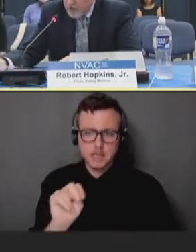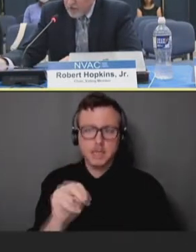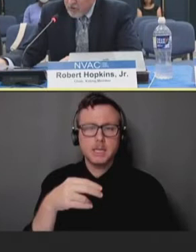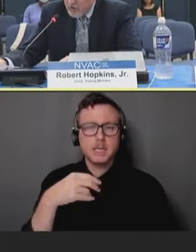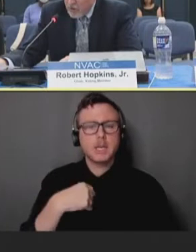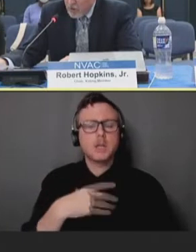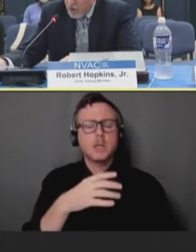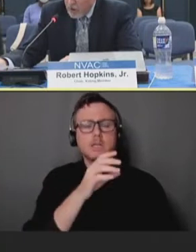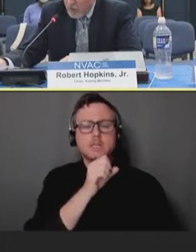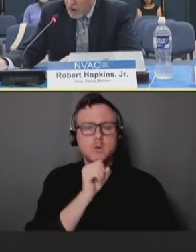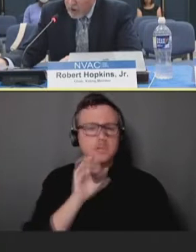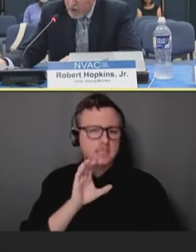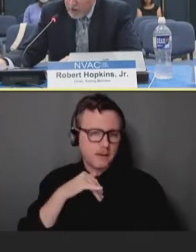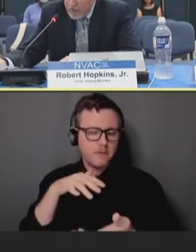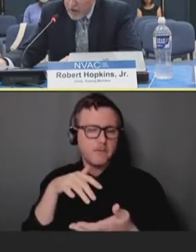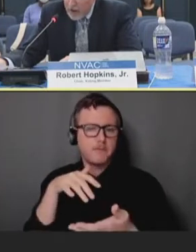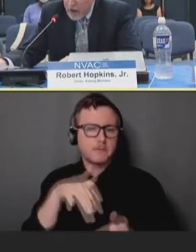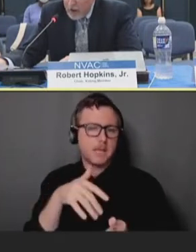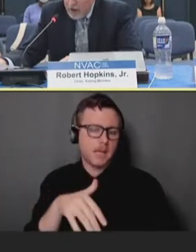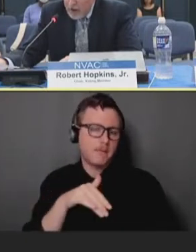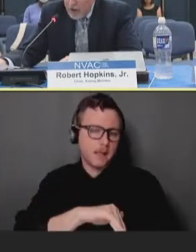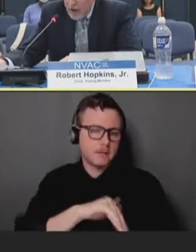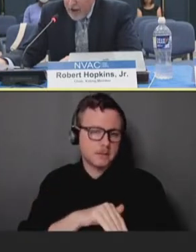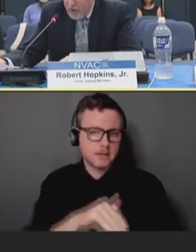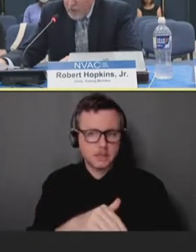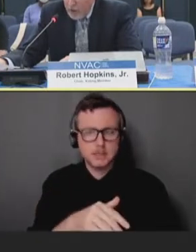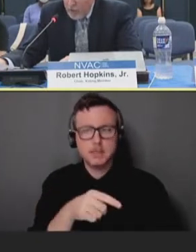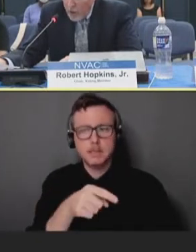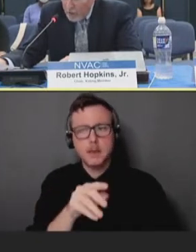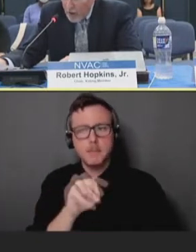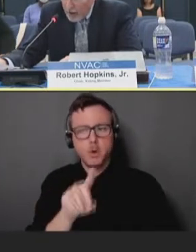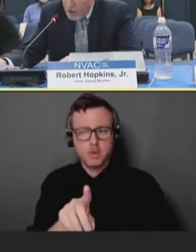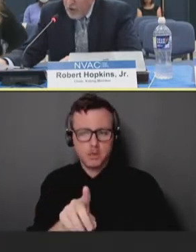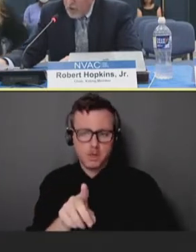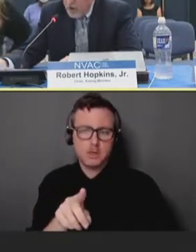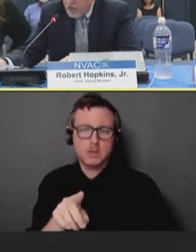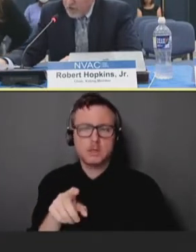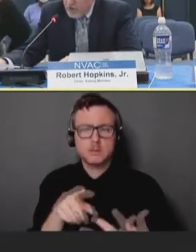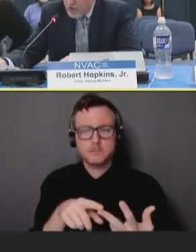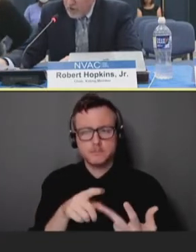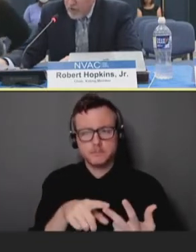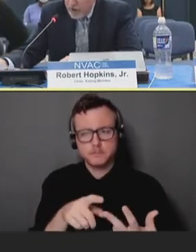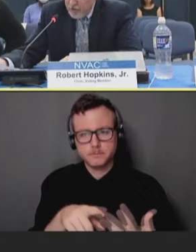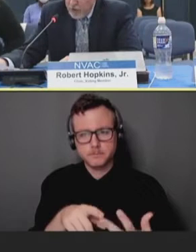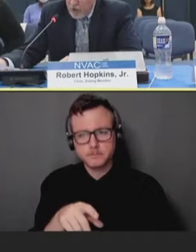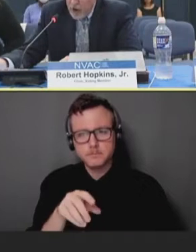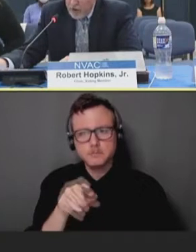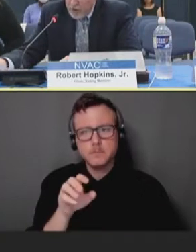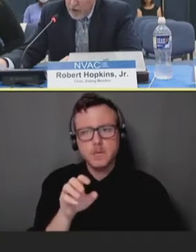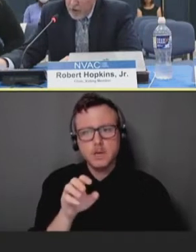at Severna Park, Maryland; Dr. Avi Bukhbinder, a resident physician at Mass General Hospital;